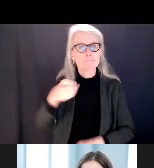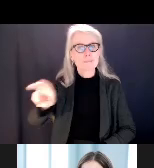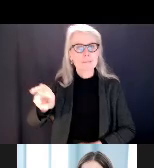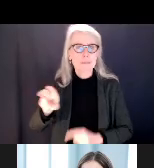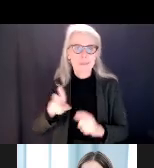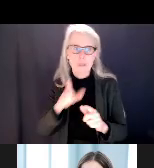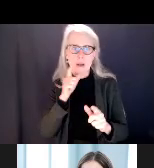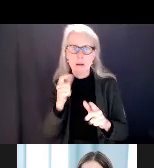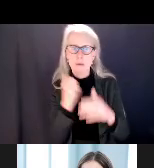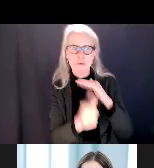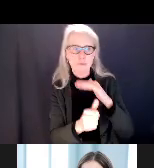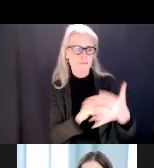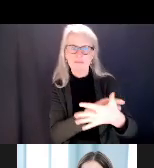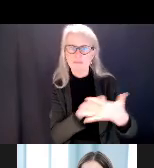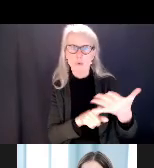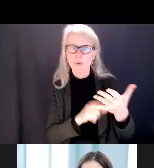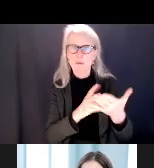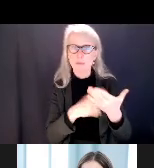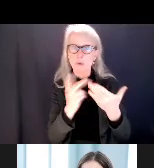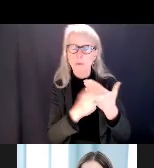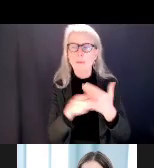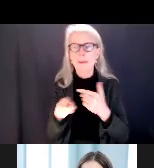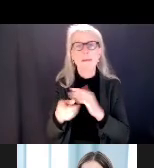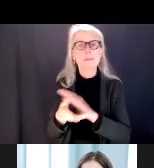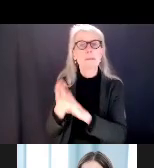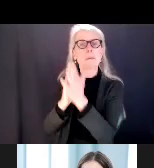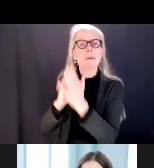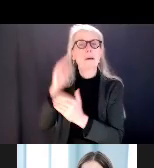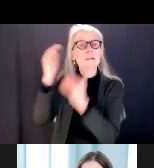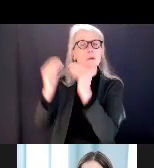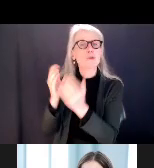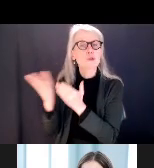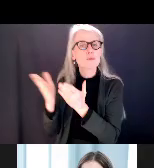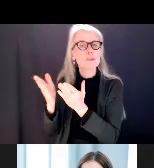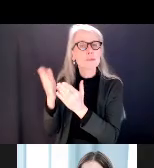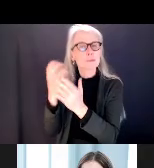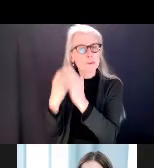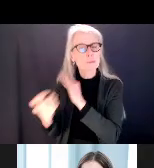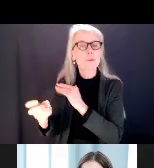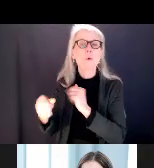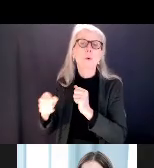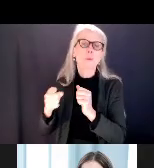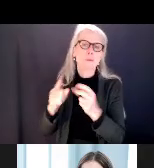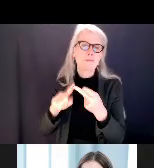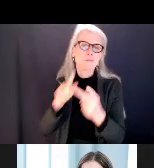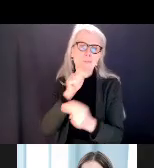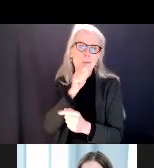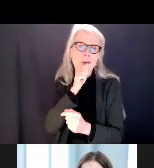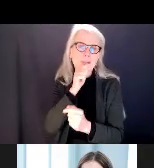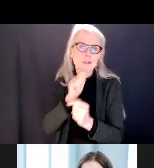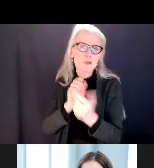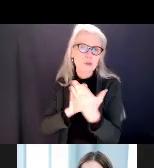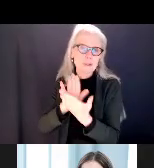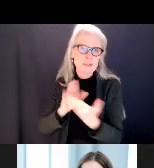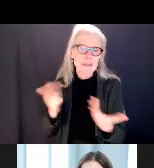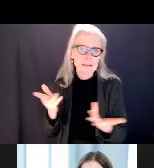program and they had to go into adult services, or get private services as their only option.